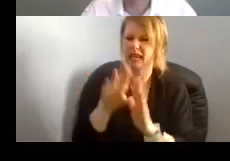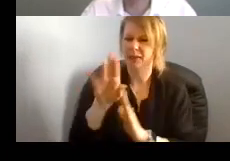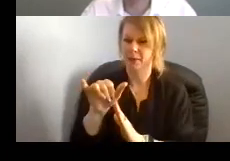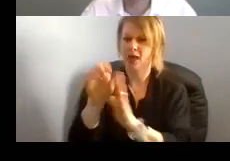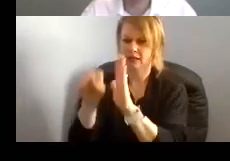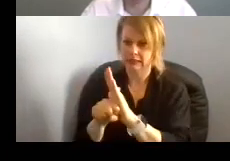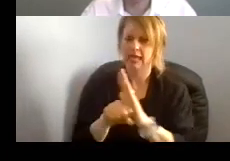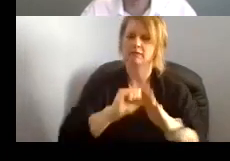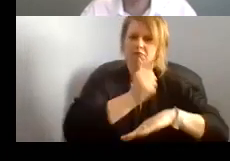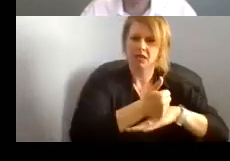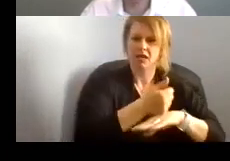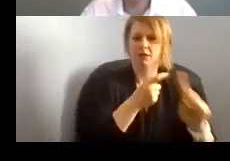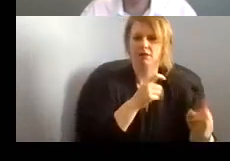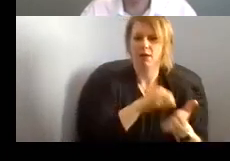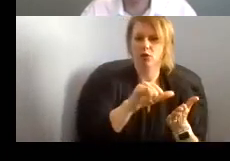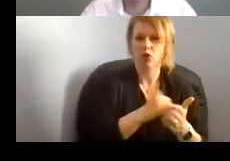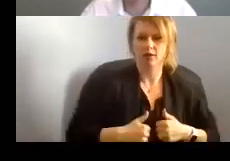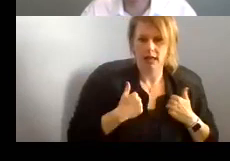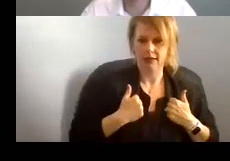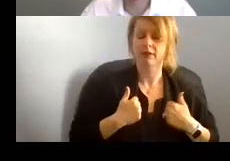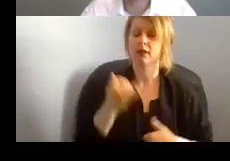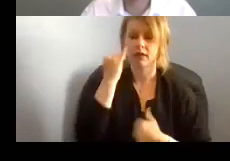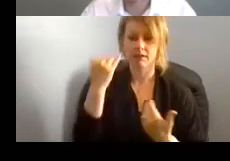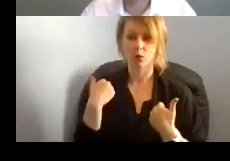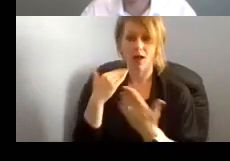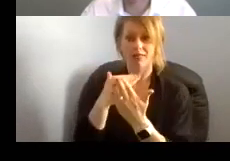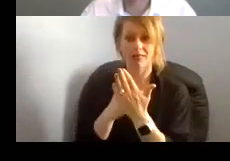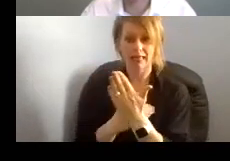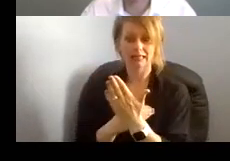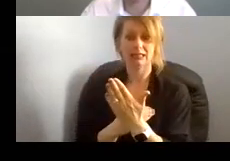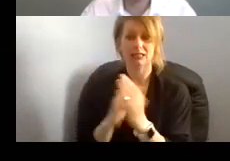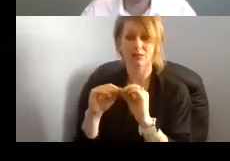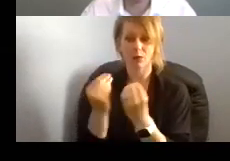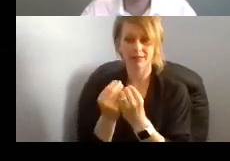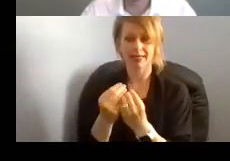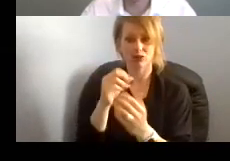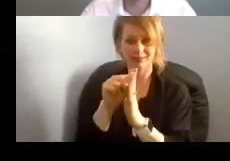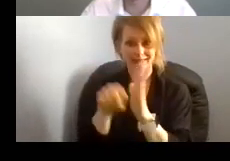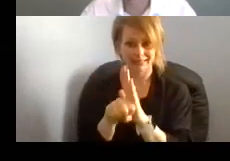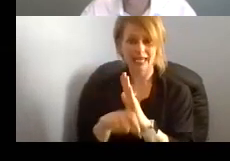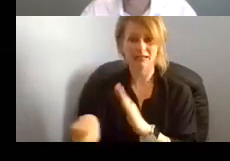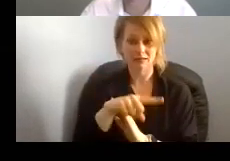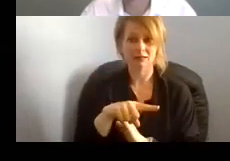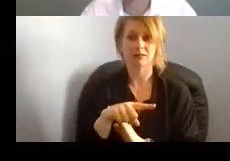and Eluna for a list of bereavement organizations in your state to identify local support for bereaved children and their families.